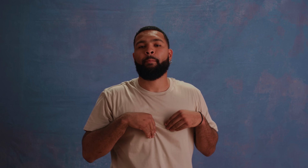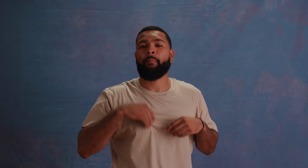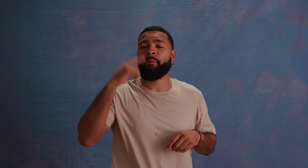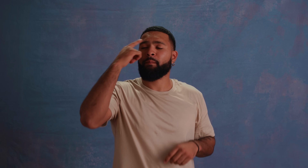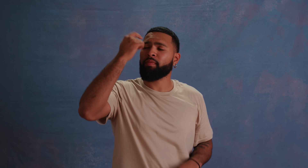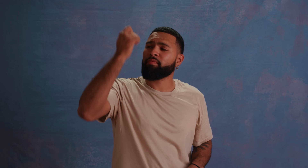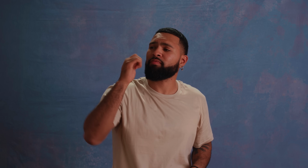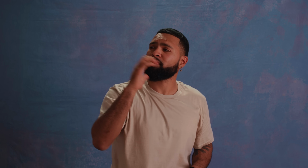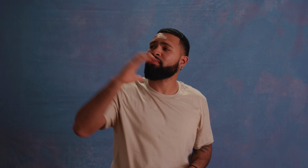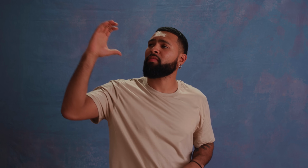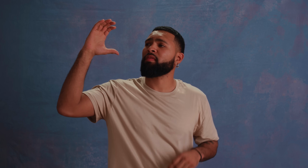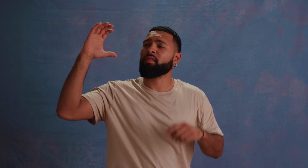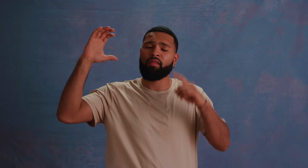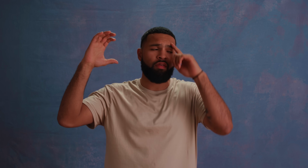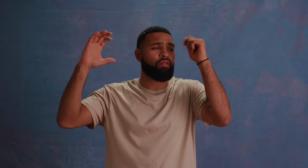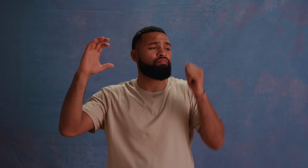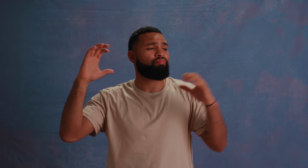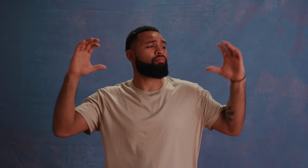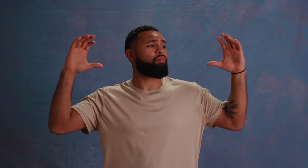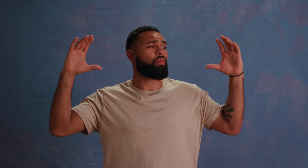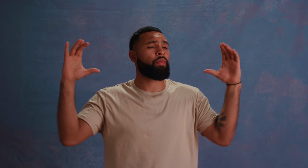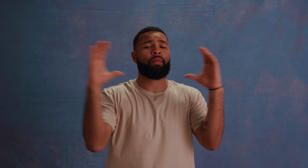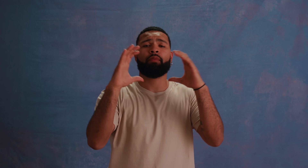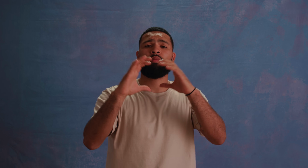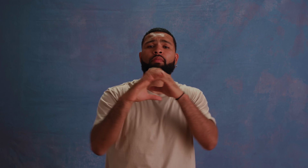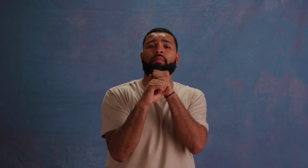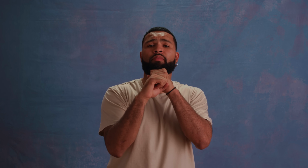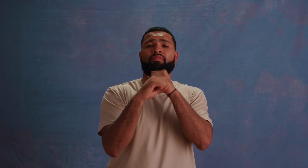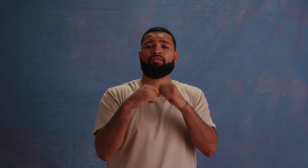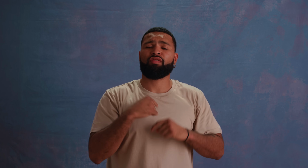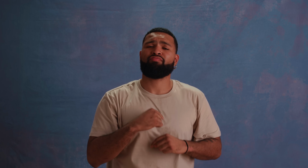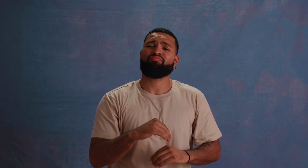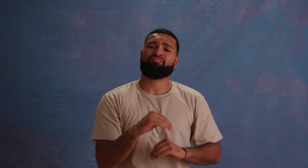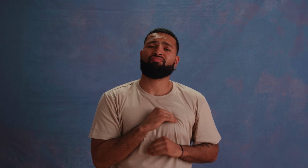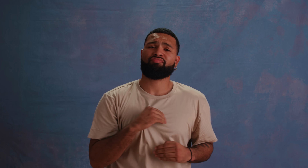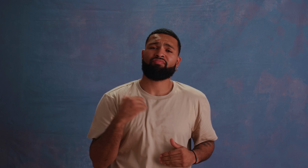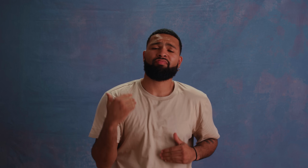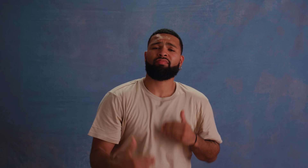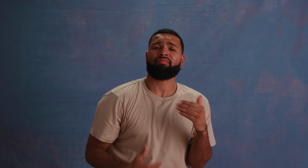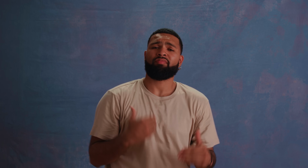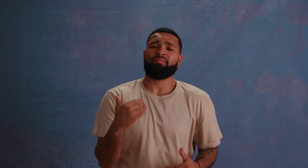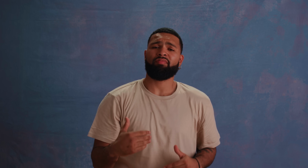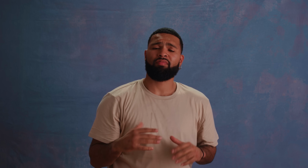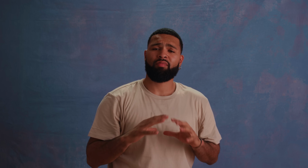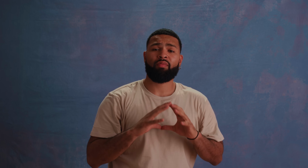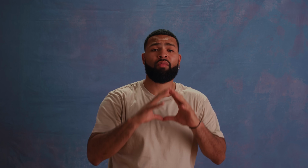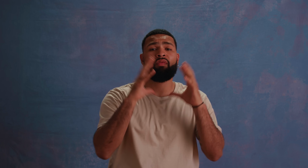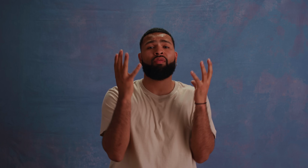I know you know we know you weren't meant for each other and it's fine